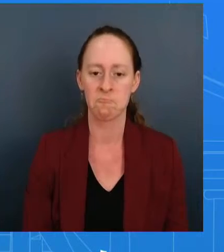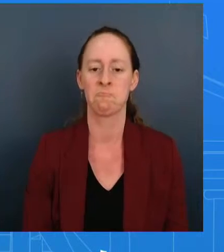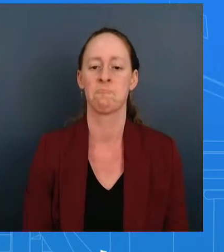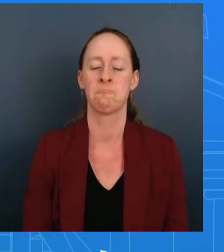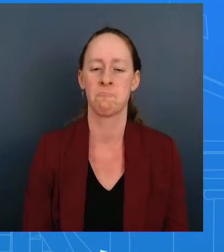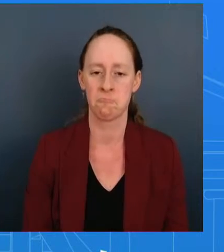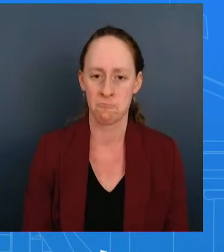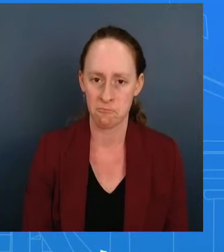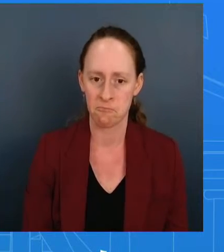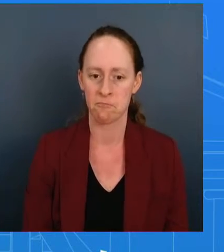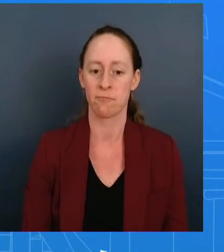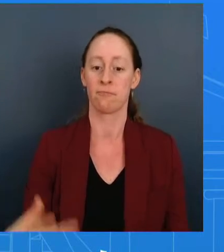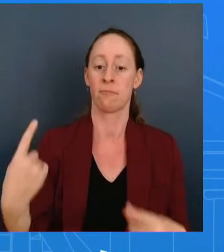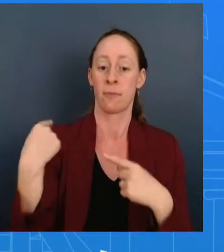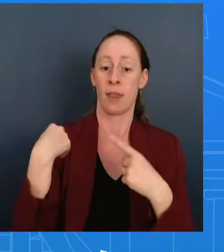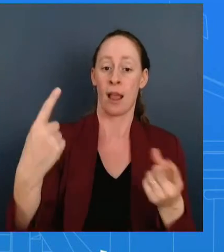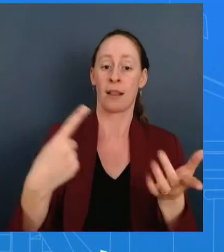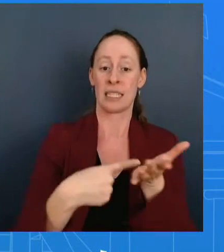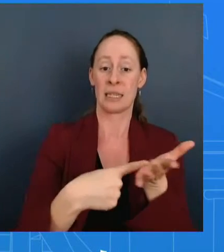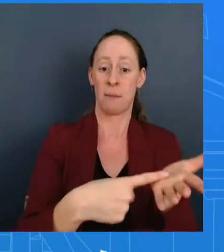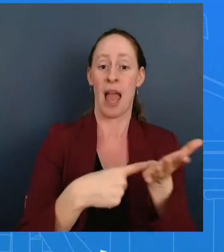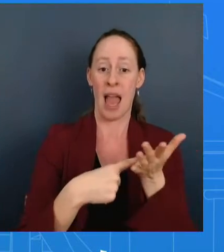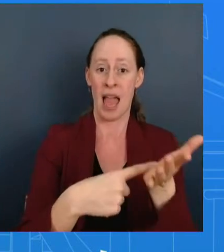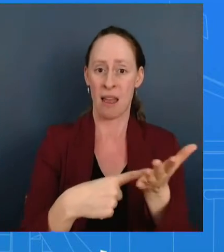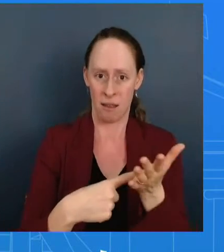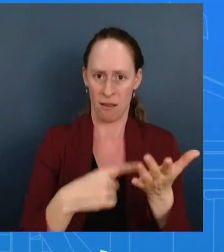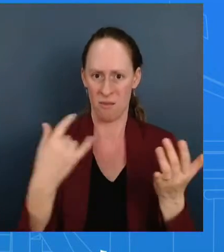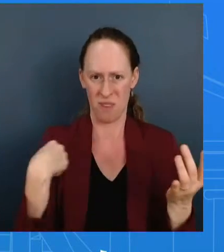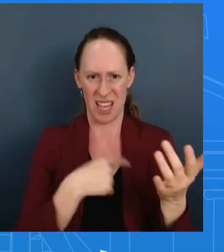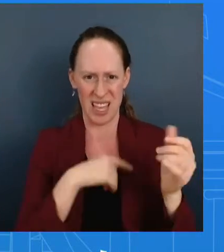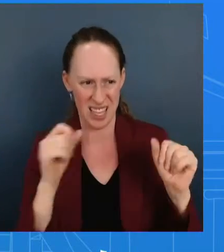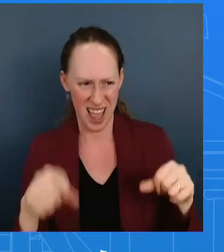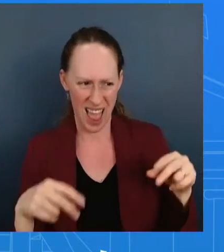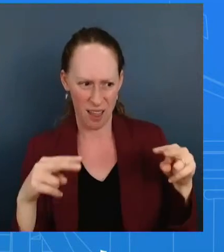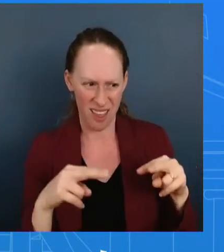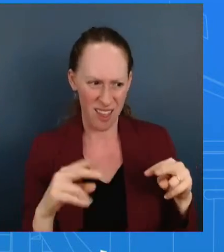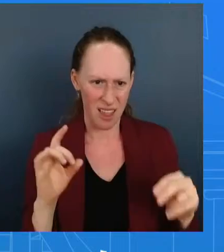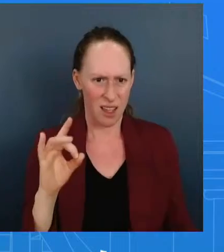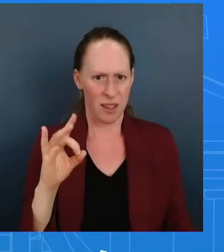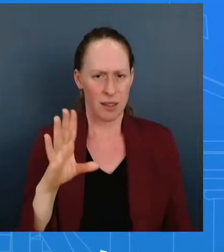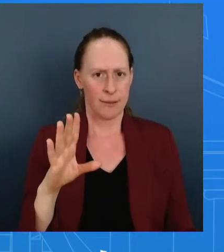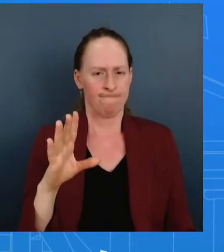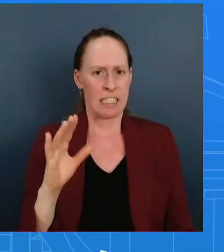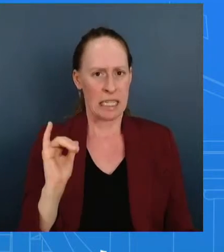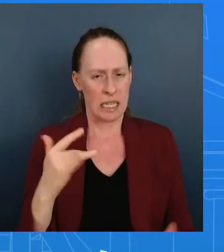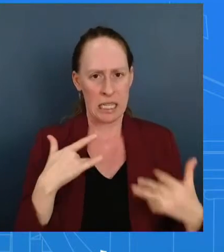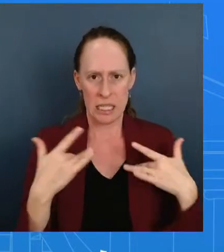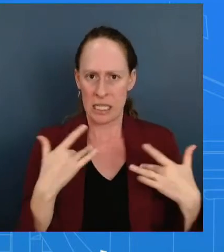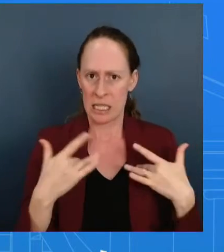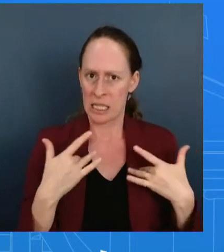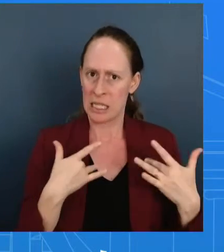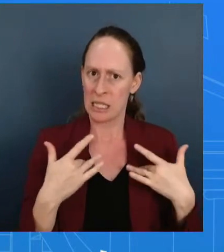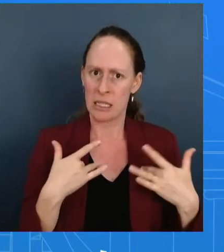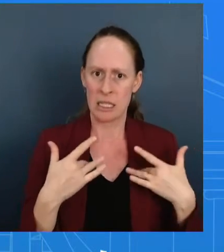why hasn't the president had an in-person physical check-in -- maybe bloodwork, maybe other things? Ms. Jean-Pierre: Yeah.